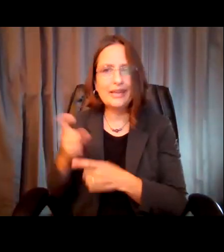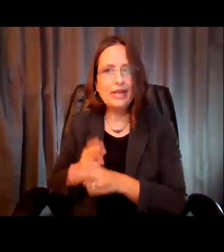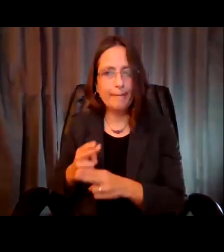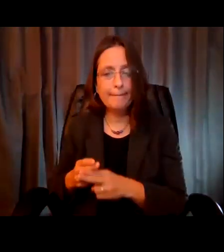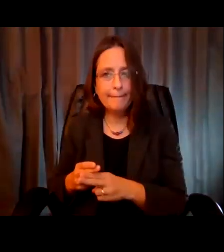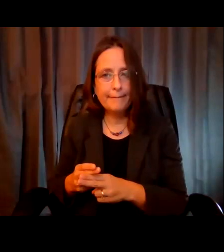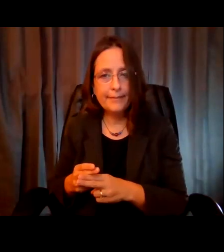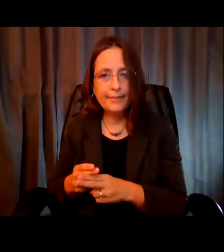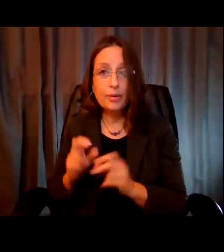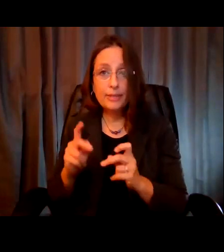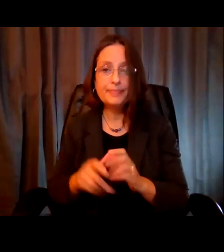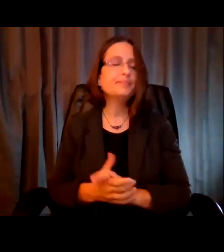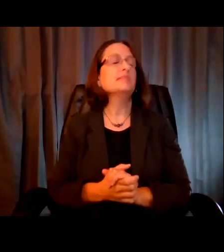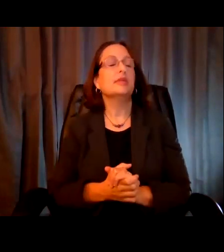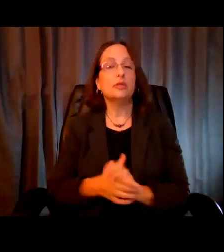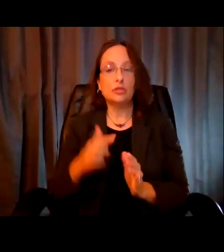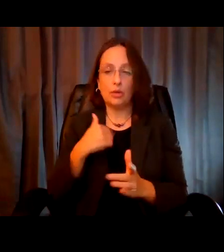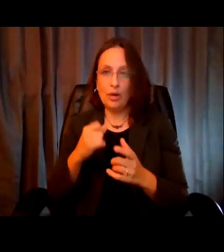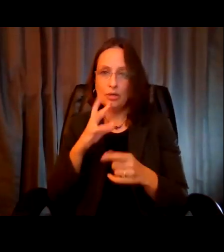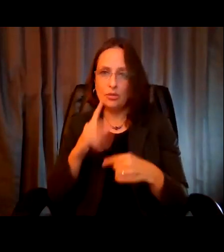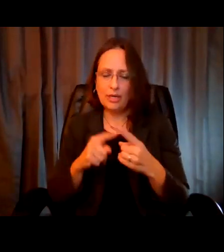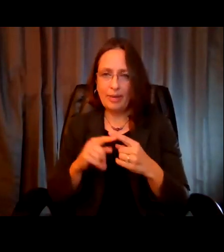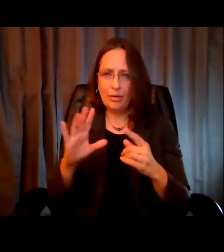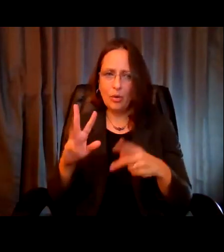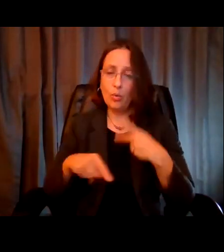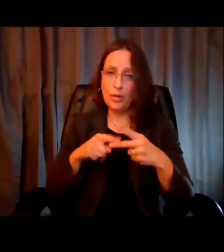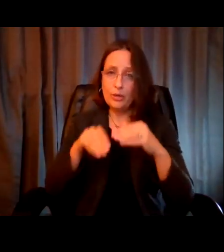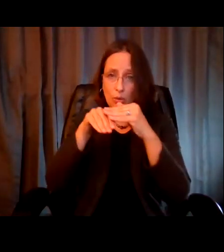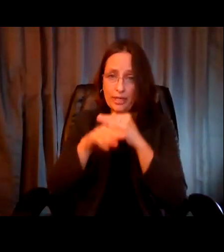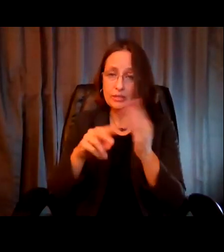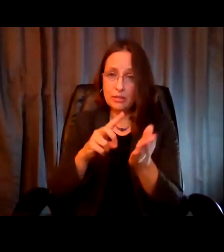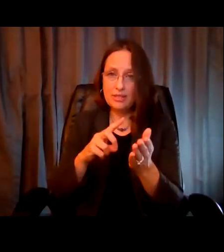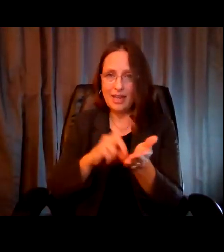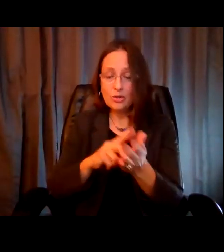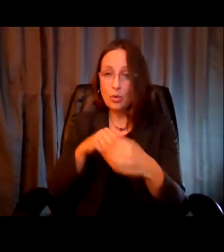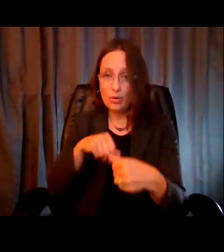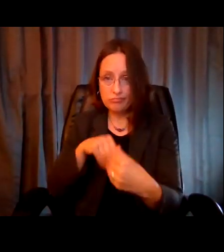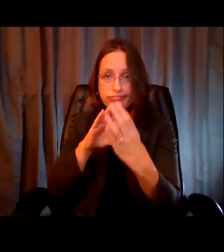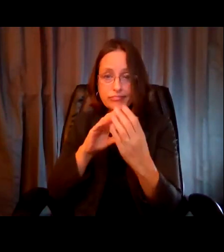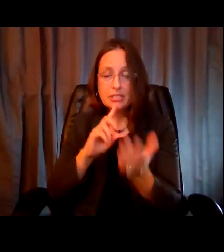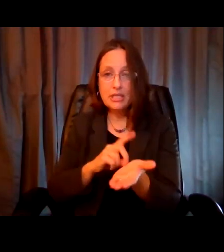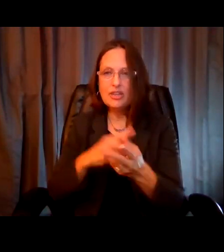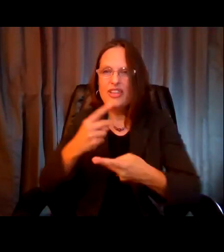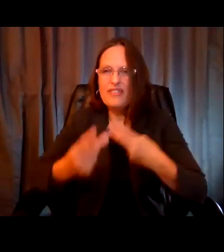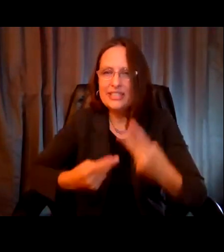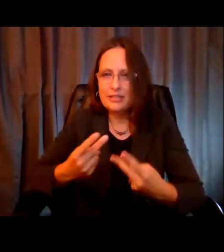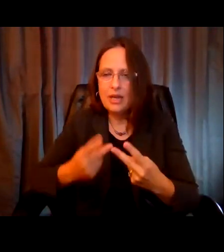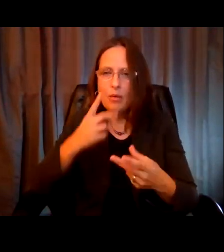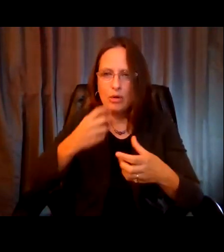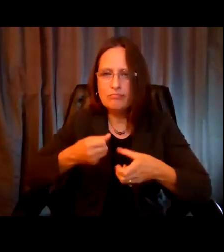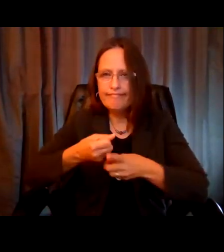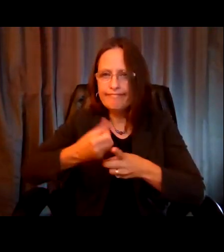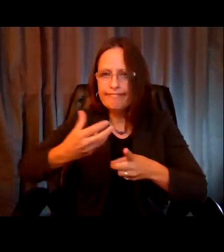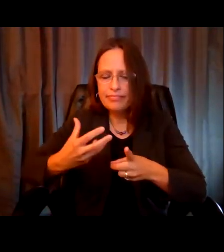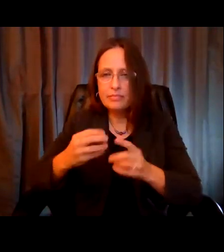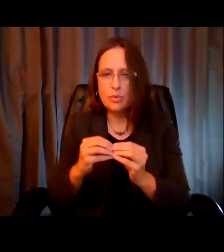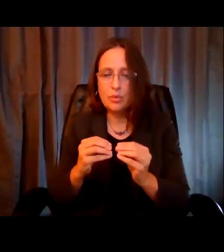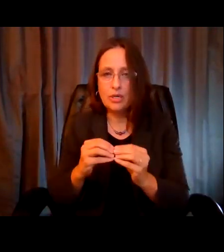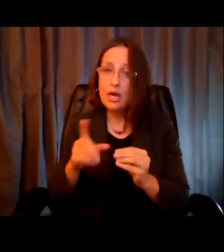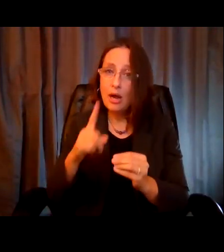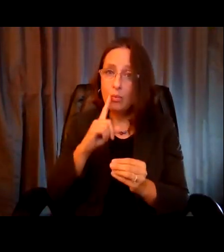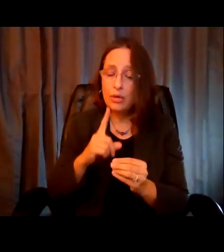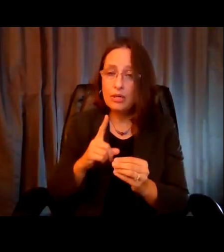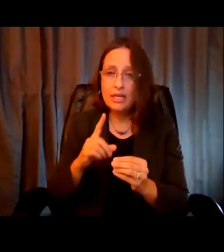what's going to work best for you, a video visit, a, using a relay system? Whatever that is. As